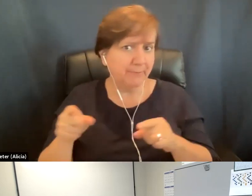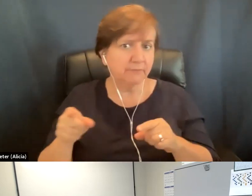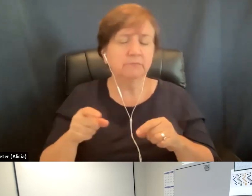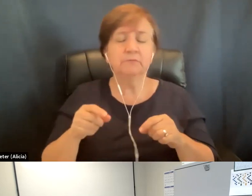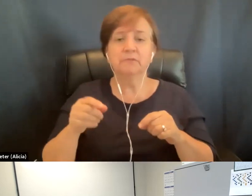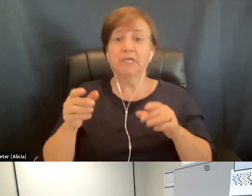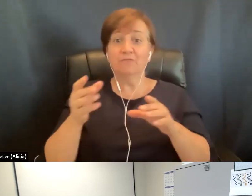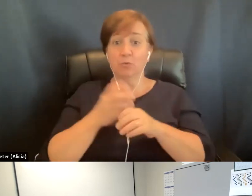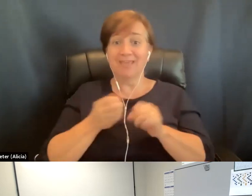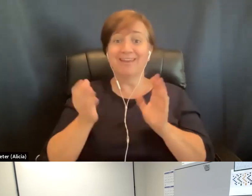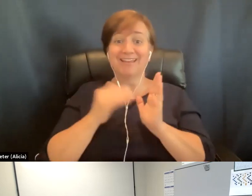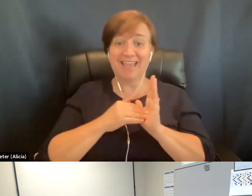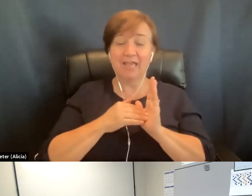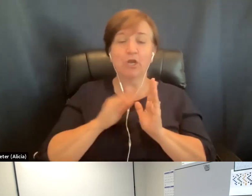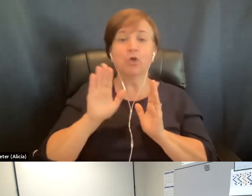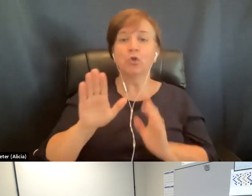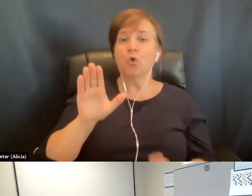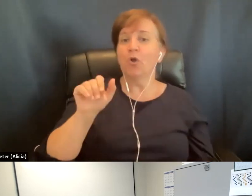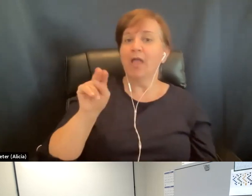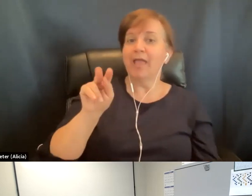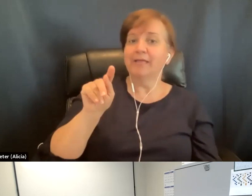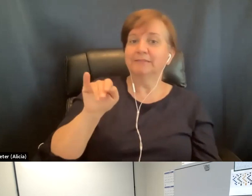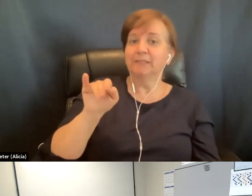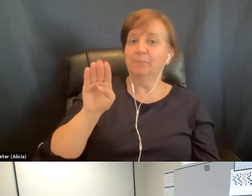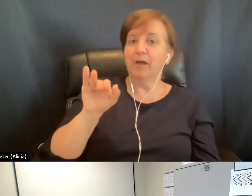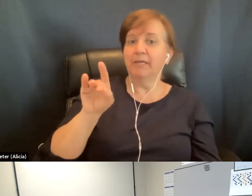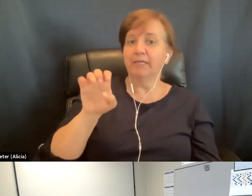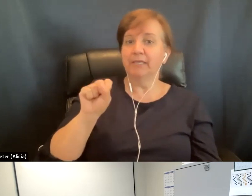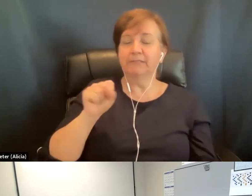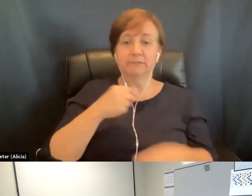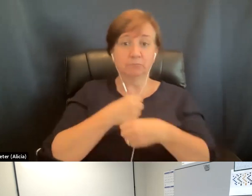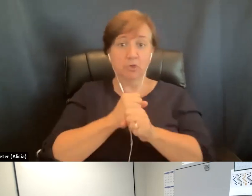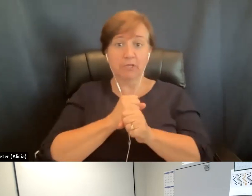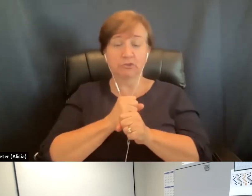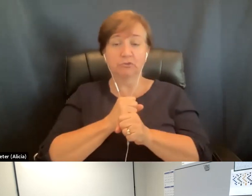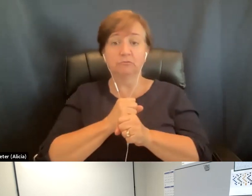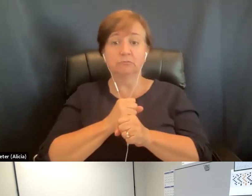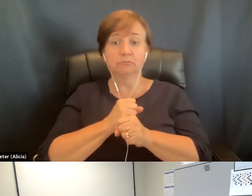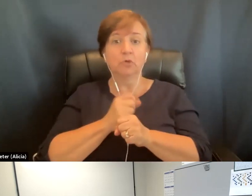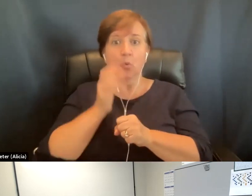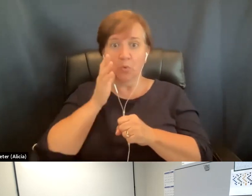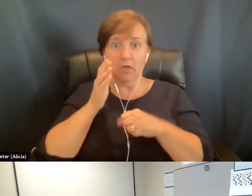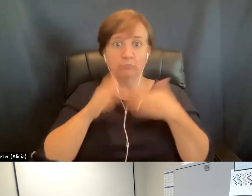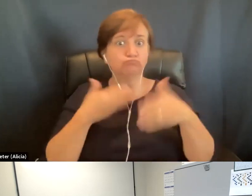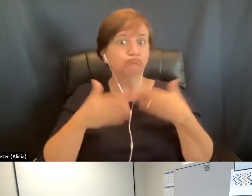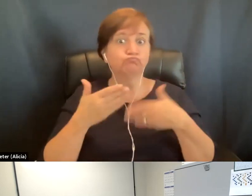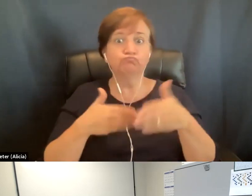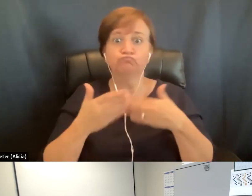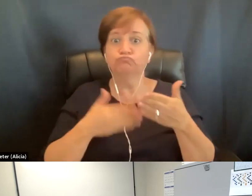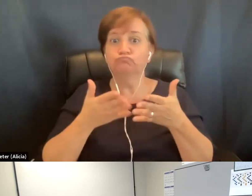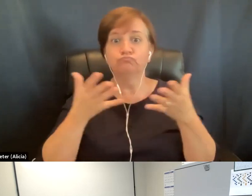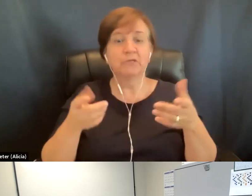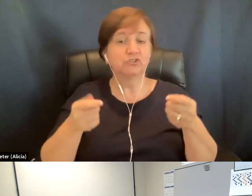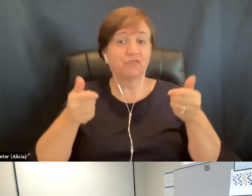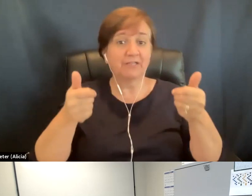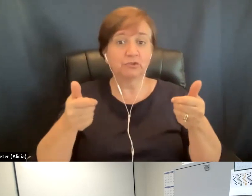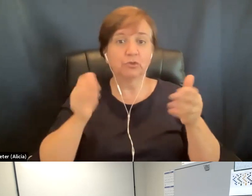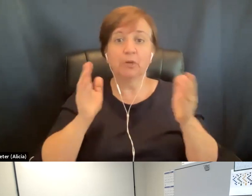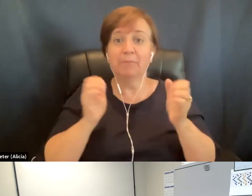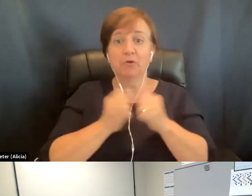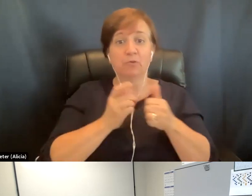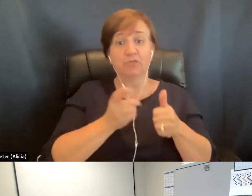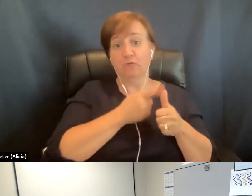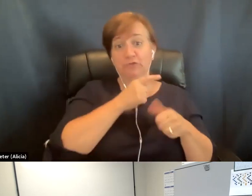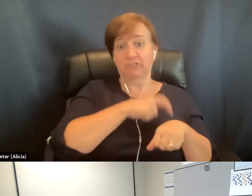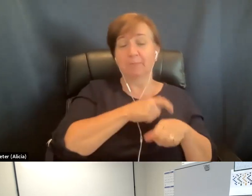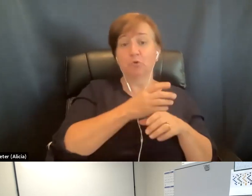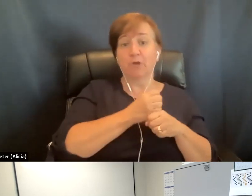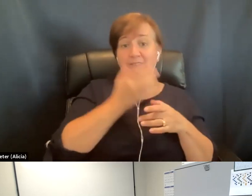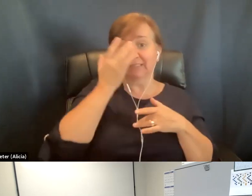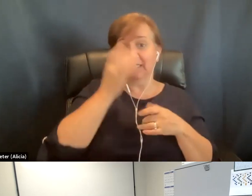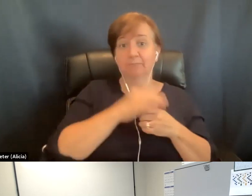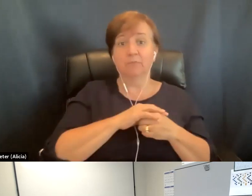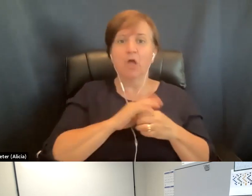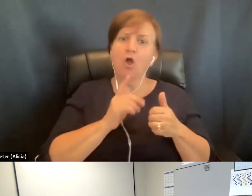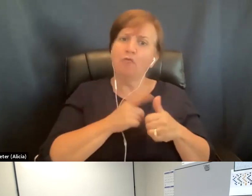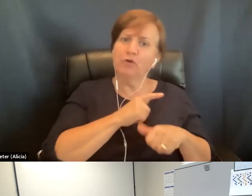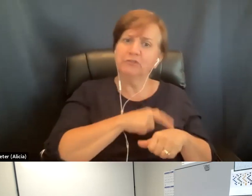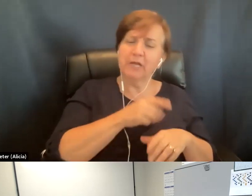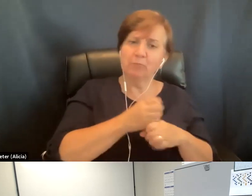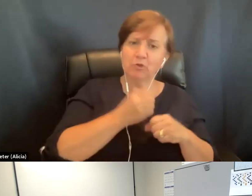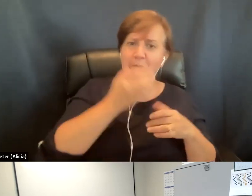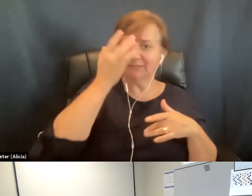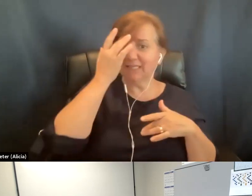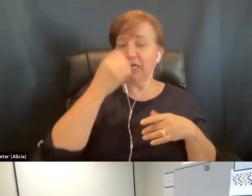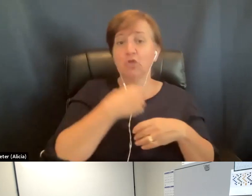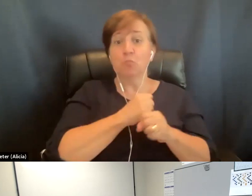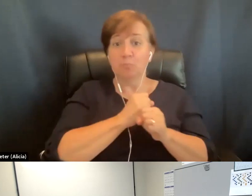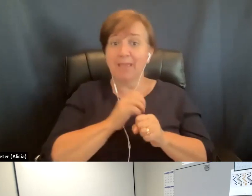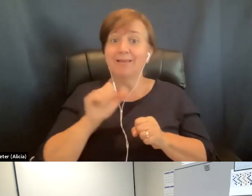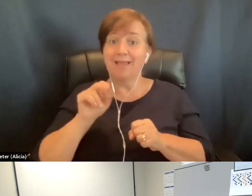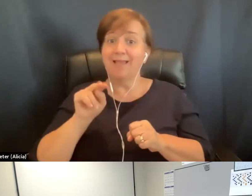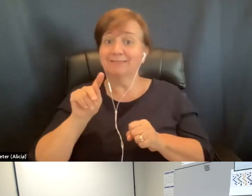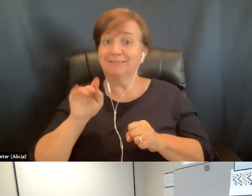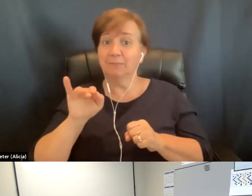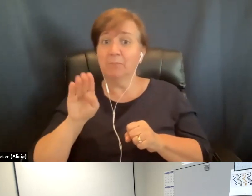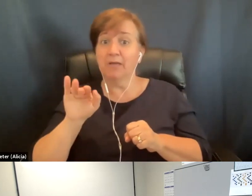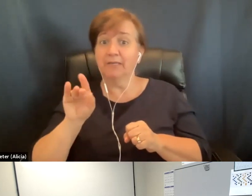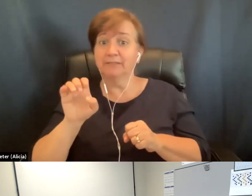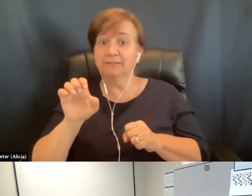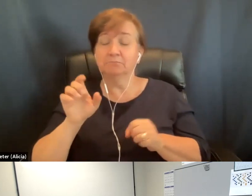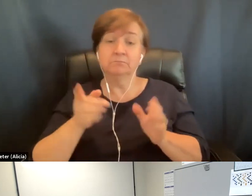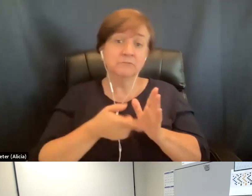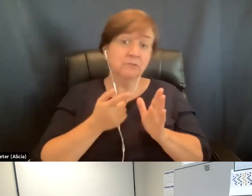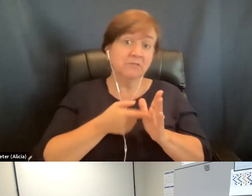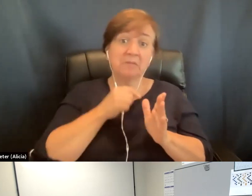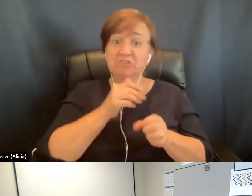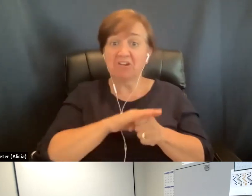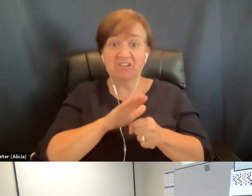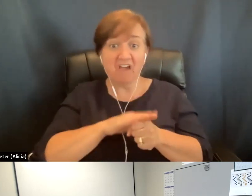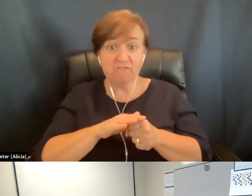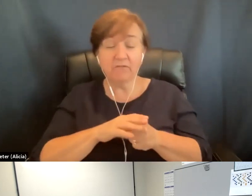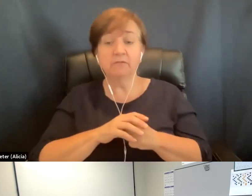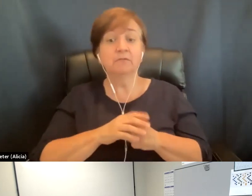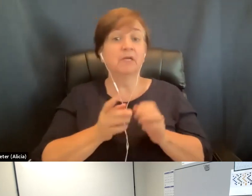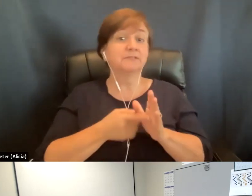Dr. Elsa Villarino: Your antibody production will get going much faster than it did the first time around, so the first time around, that you got infected you created antibodies sometimes not enough antibodies sometimes not fast enough.